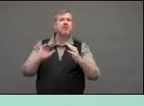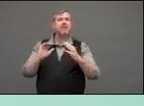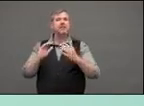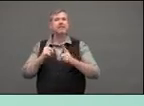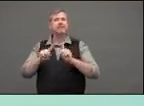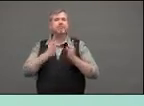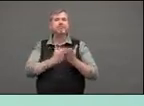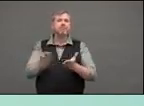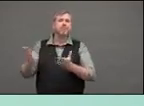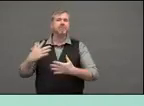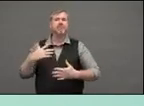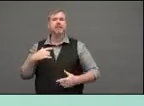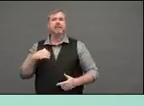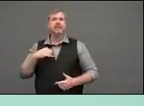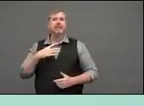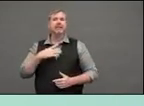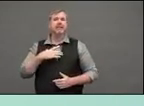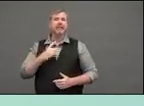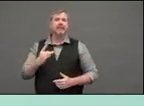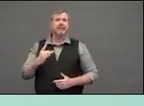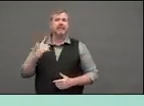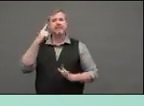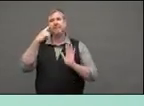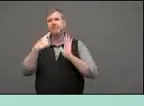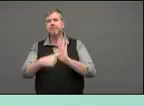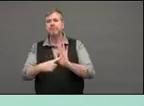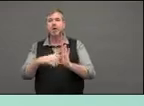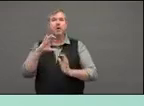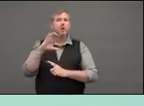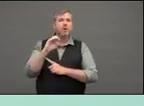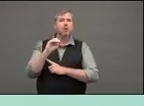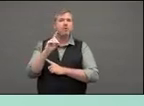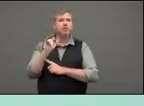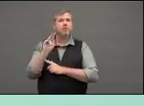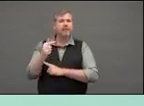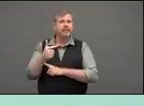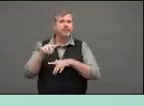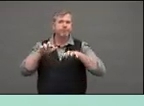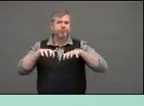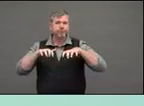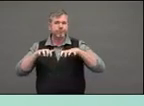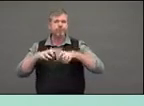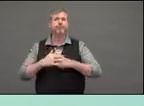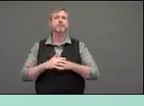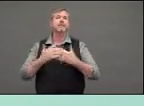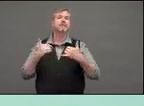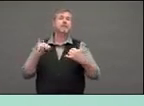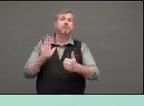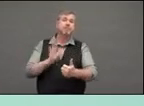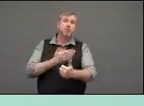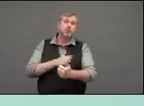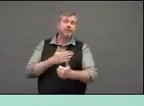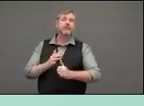that may be coding playing an instrument playing music